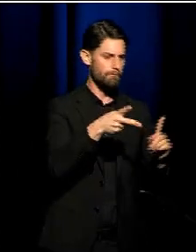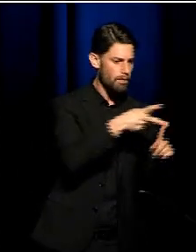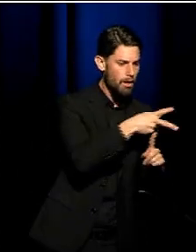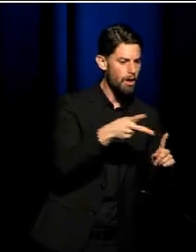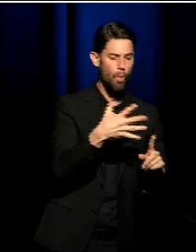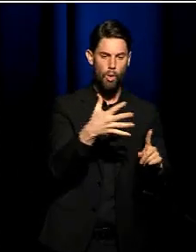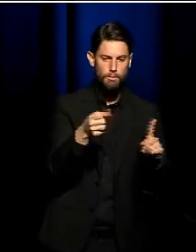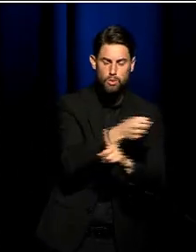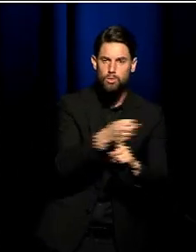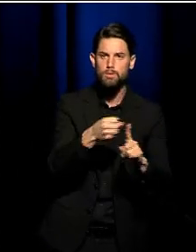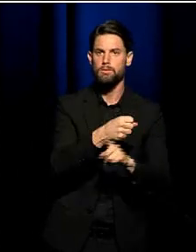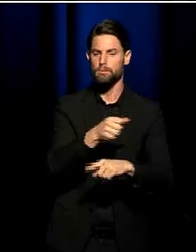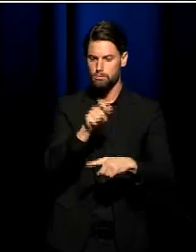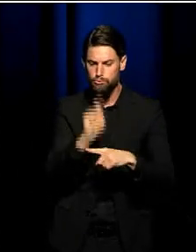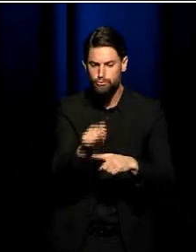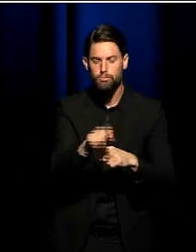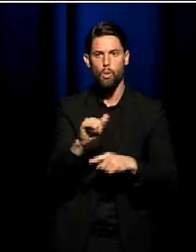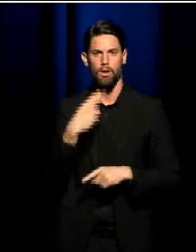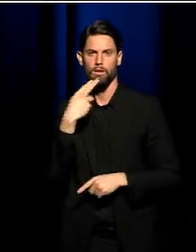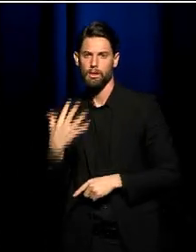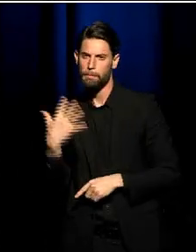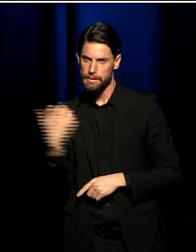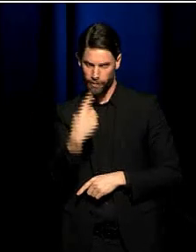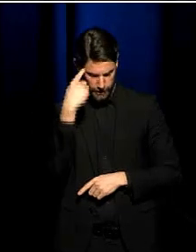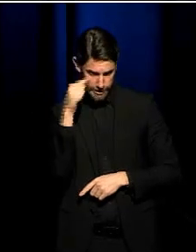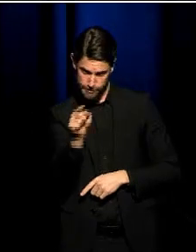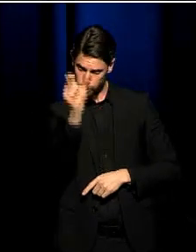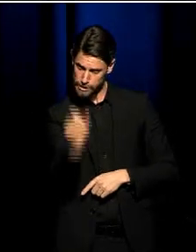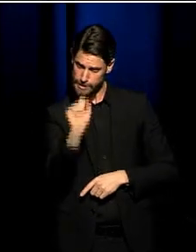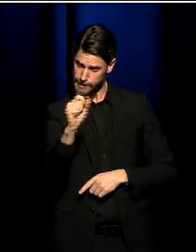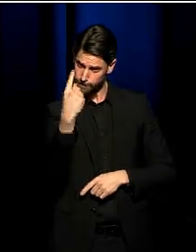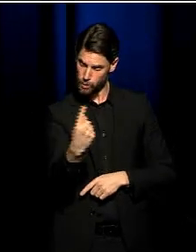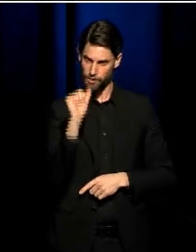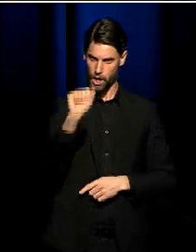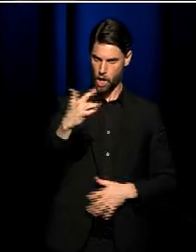other features of the person and their lives. As I have just described, First